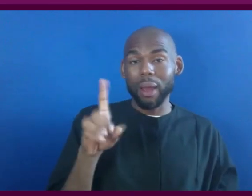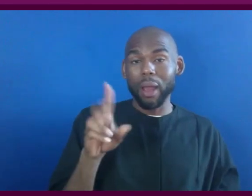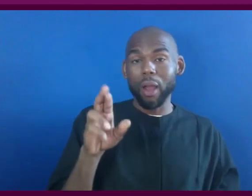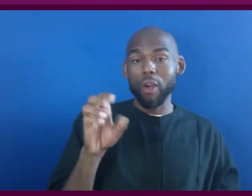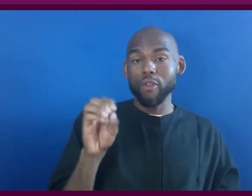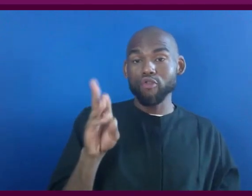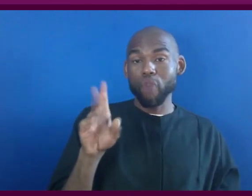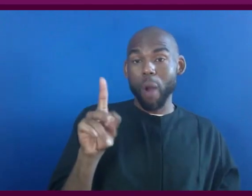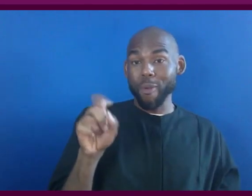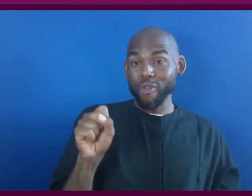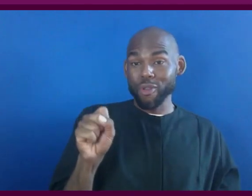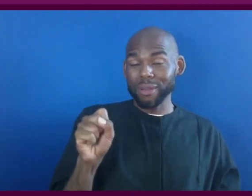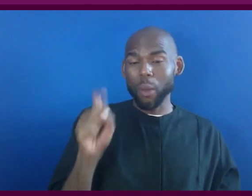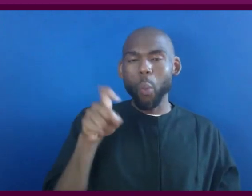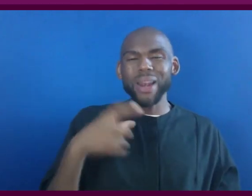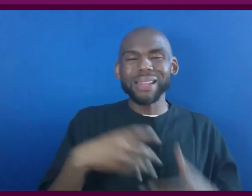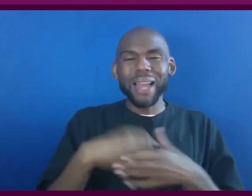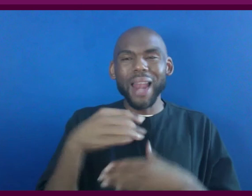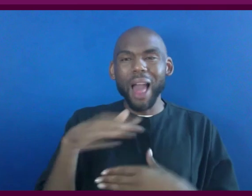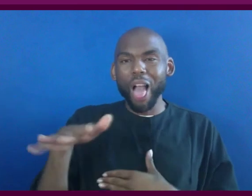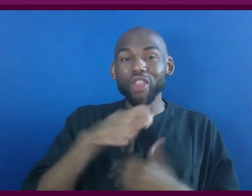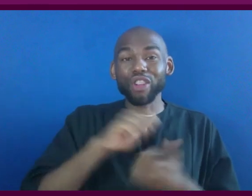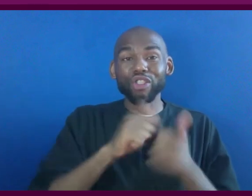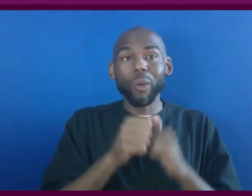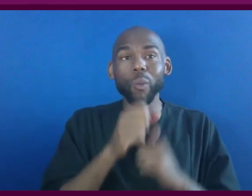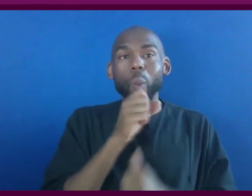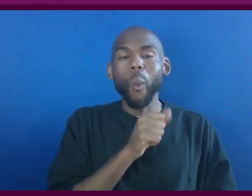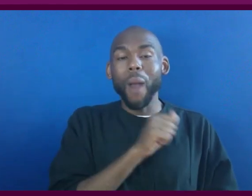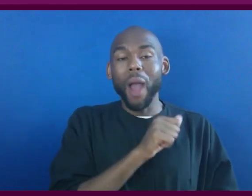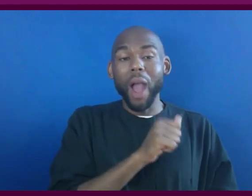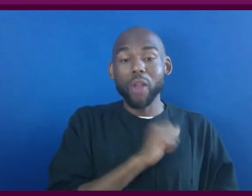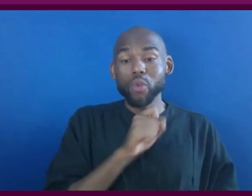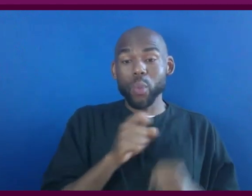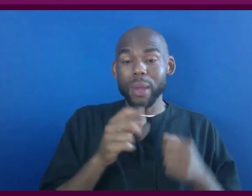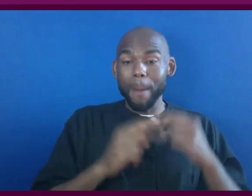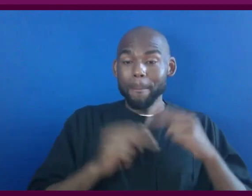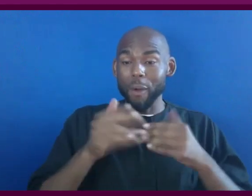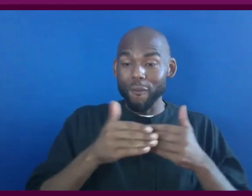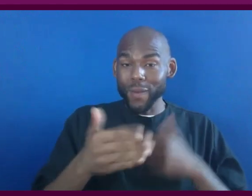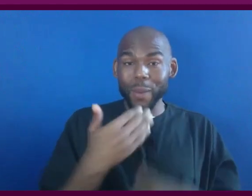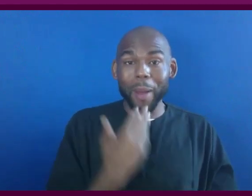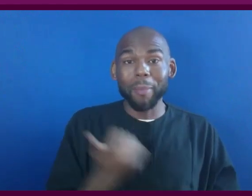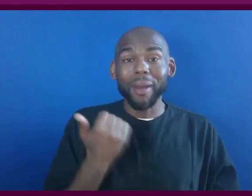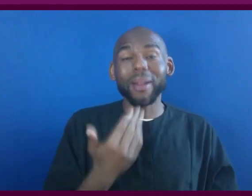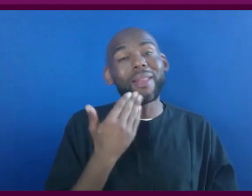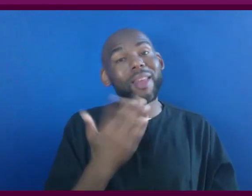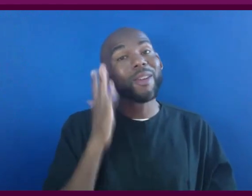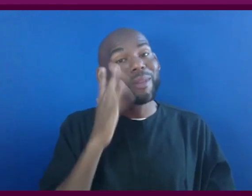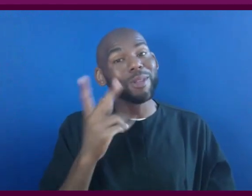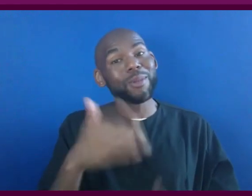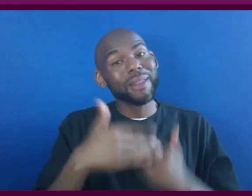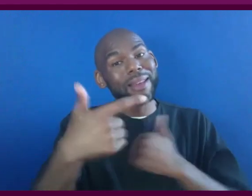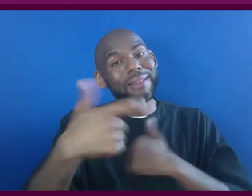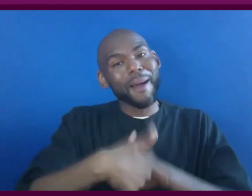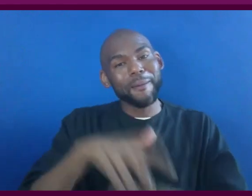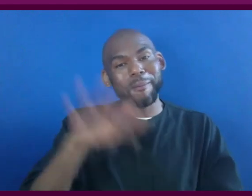Ed Roberts, we need to get out there and change the old attitudes so we can build for better. Thank you so much. And I'll talk to you next time.